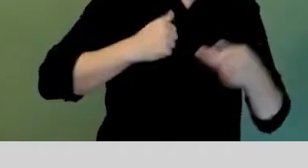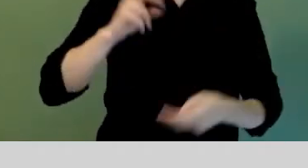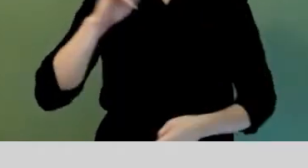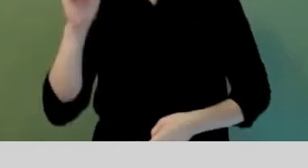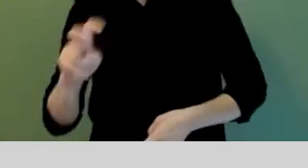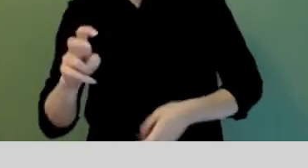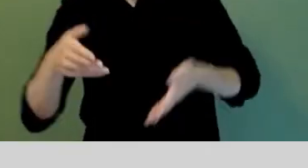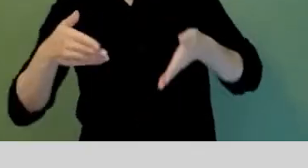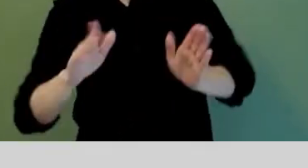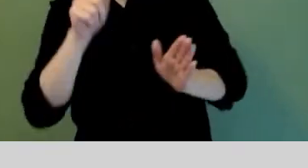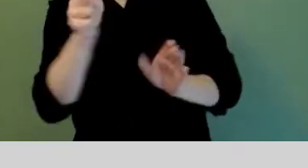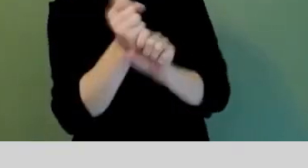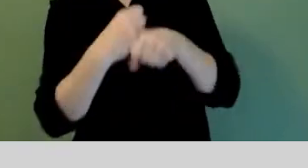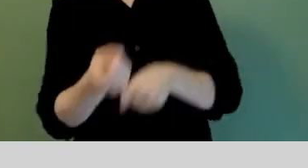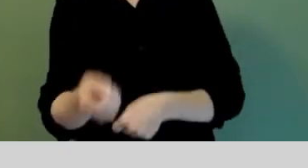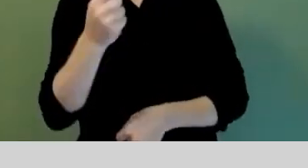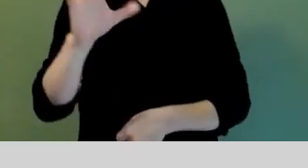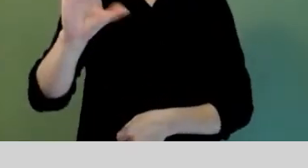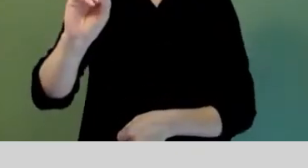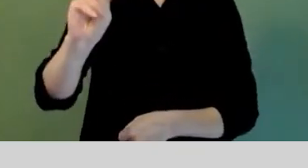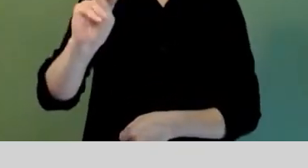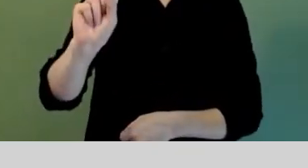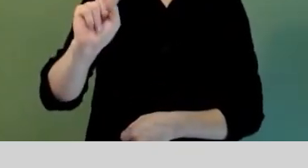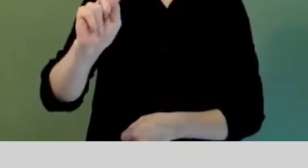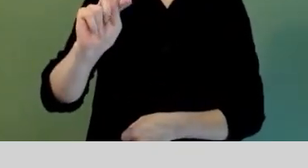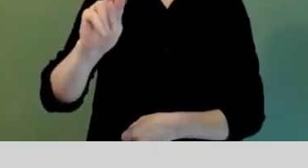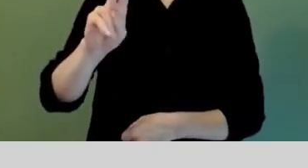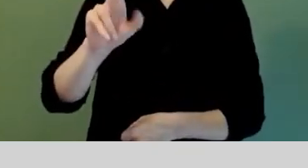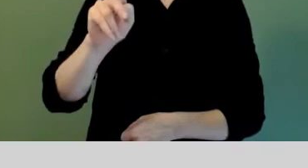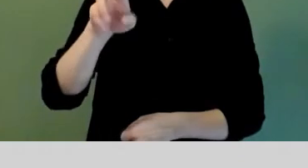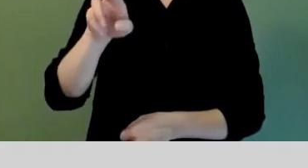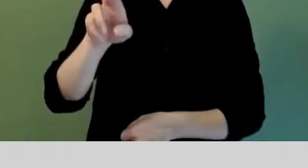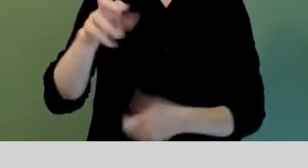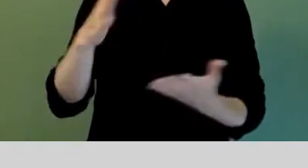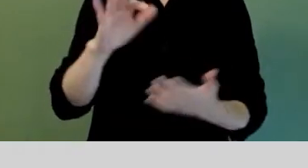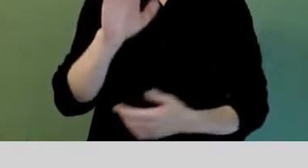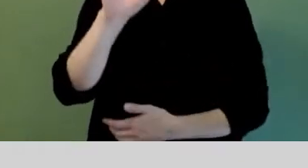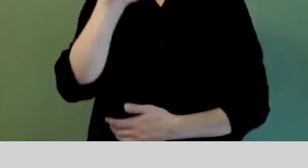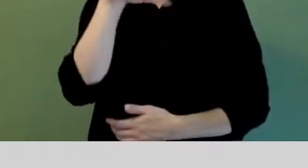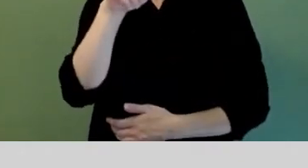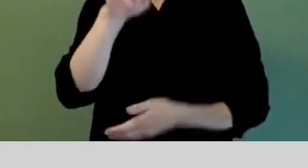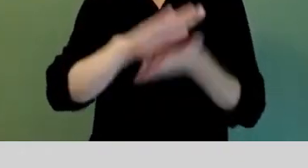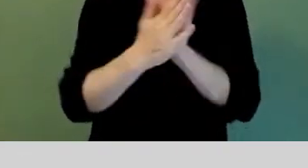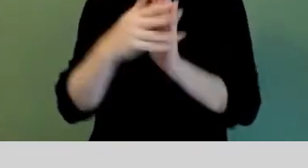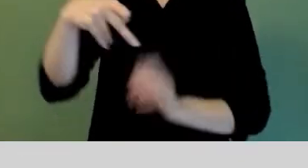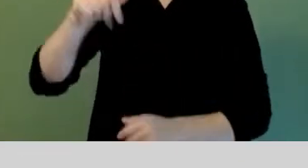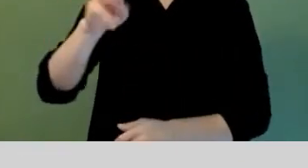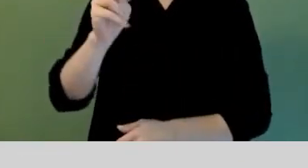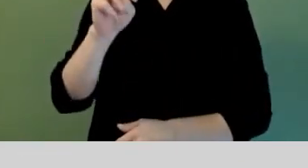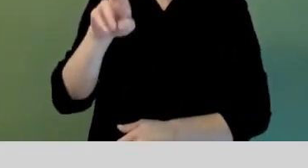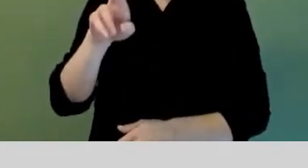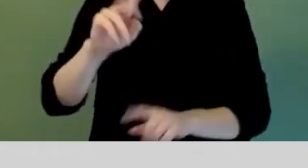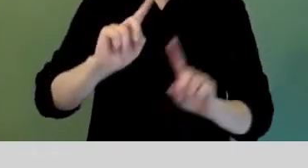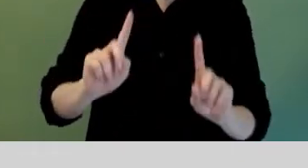And so you make the fields the parameters. But in practice, you might wanna create an object from a serialized form like a JSON dictionary